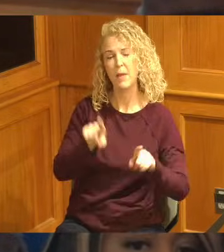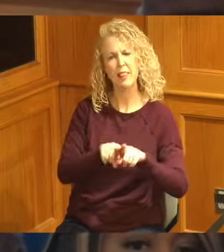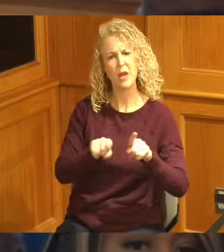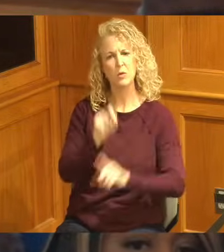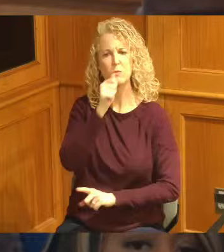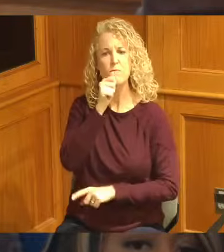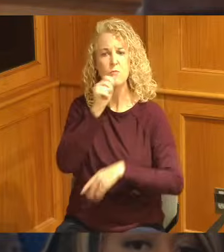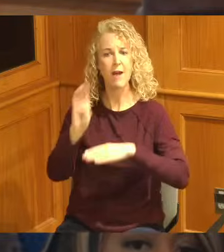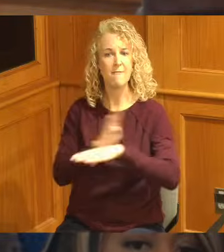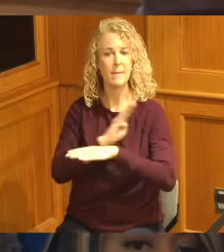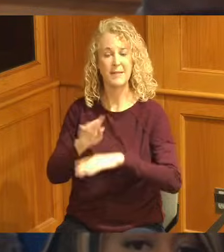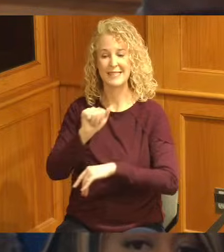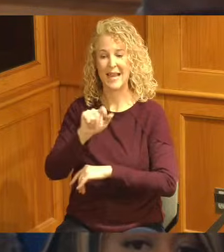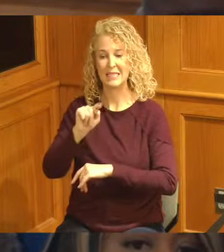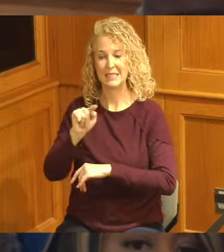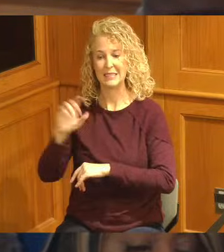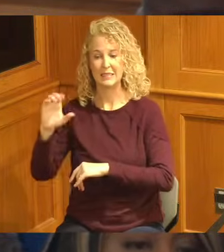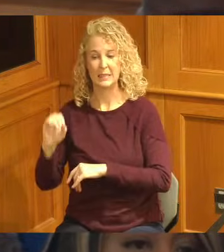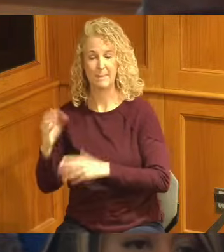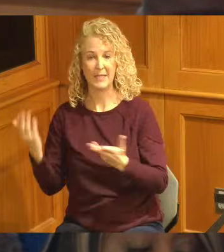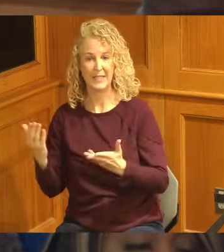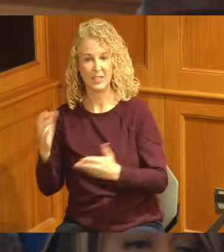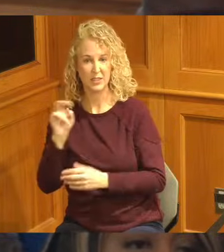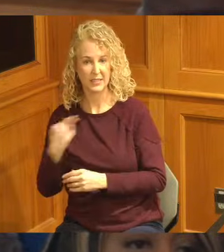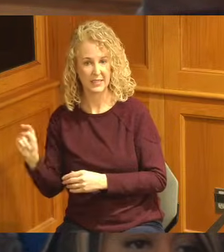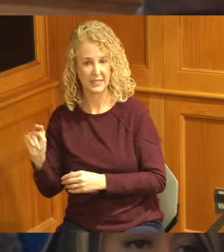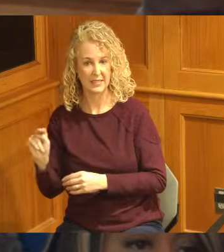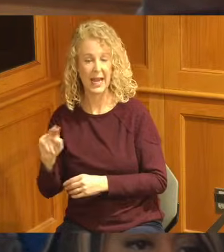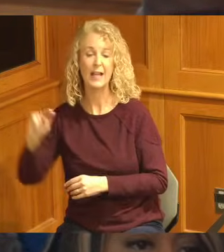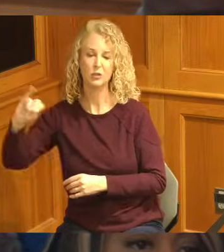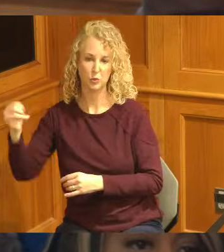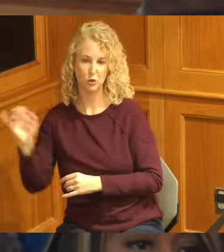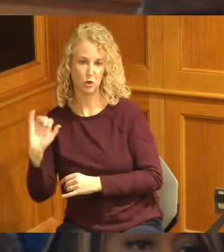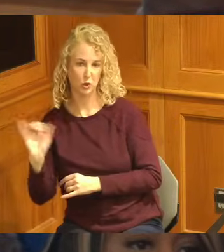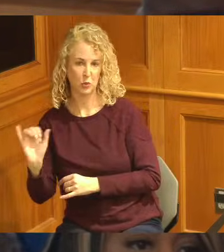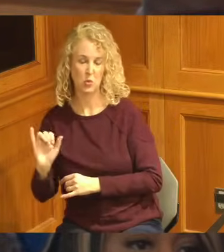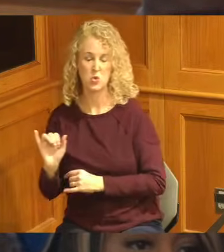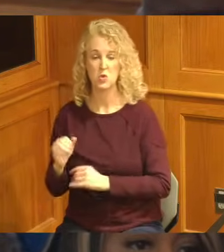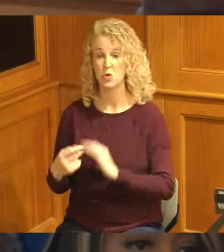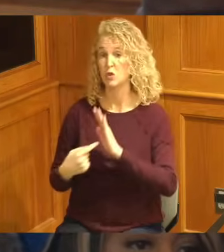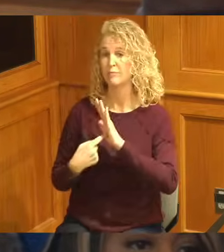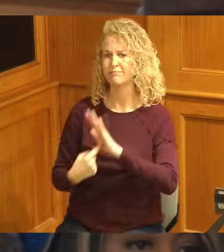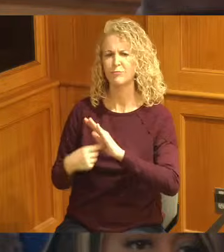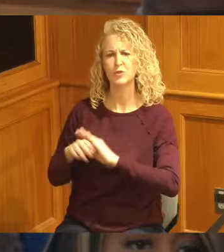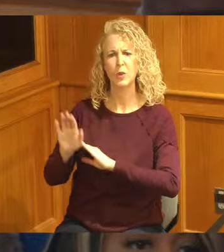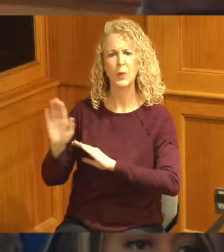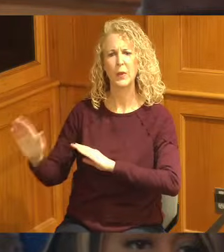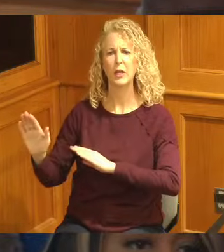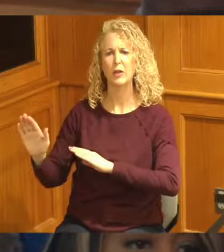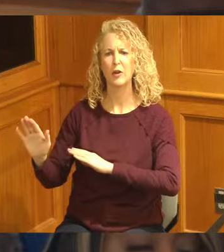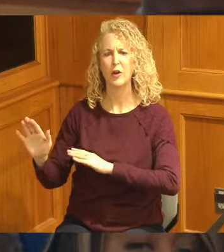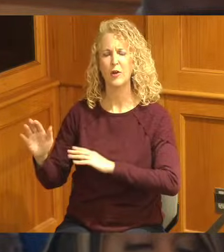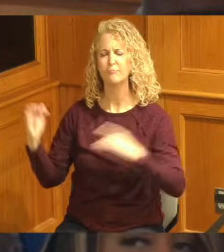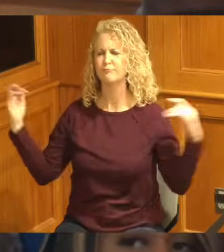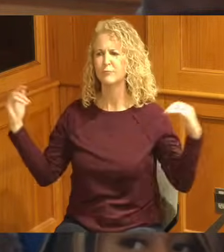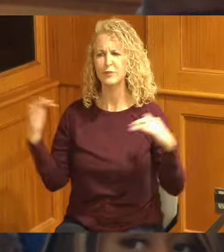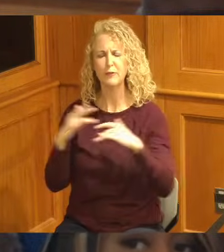with AT&T company in Cincinnati and New Jersey reflecting a broad and impactful professional